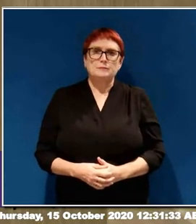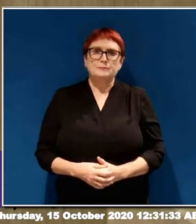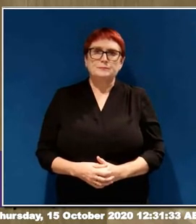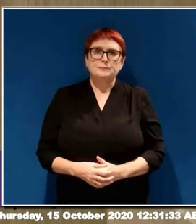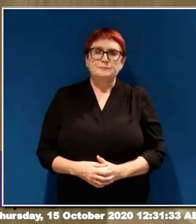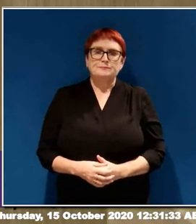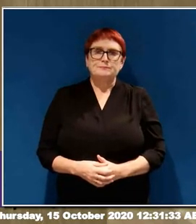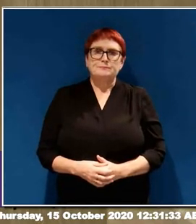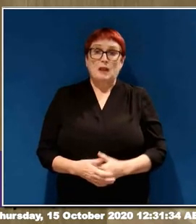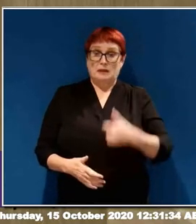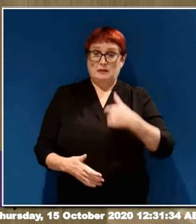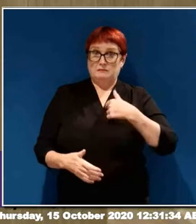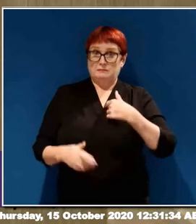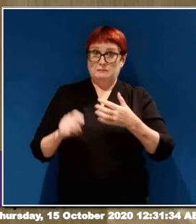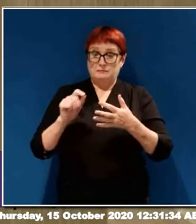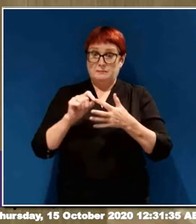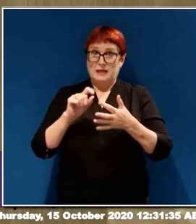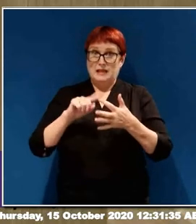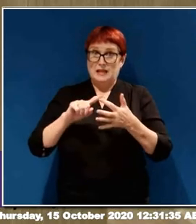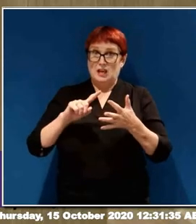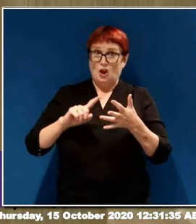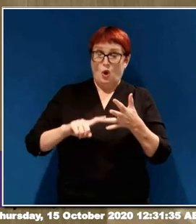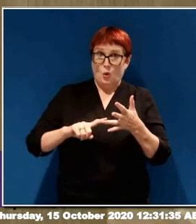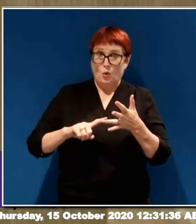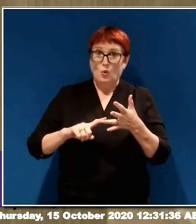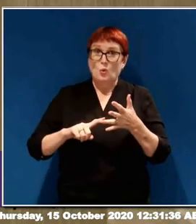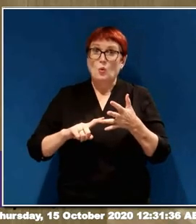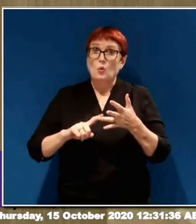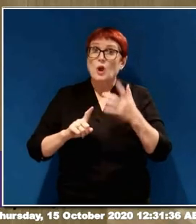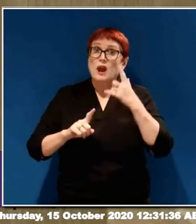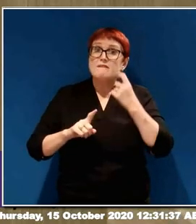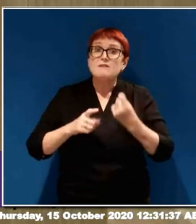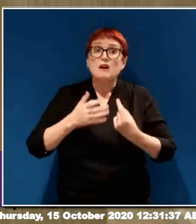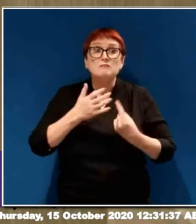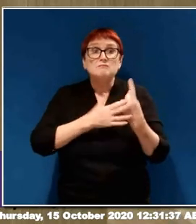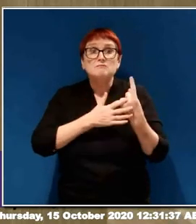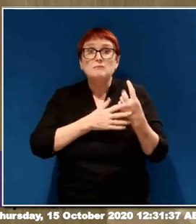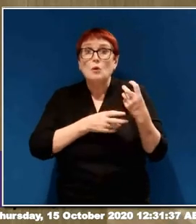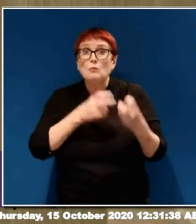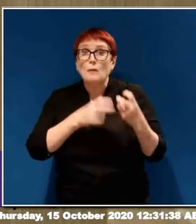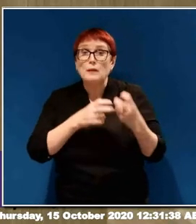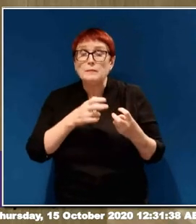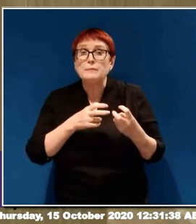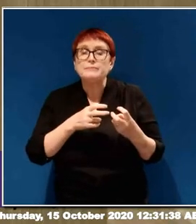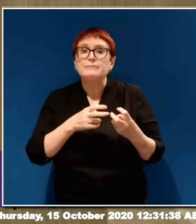is usually through complaints. OK.